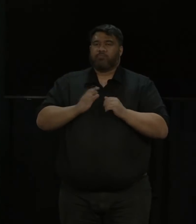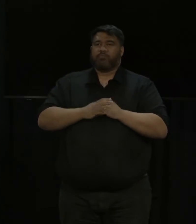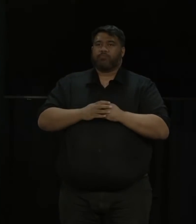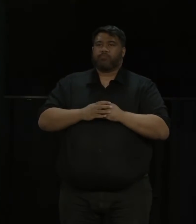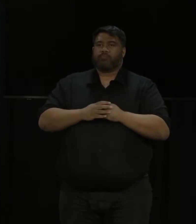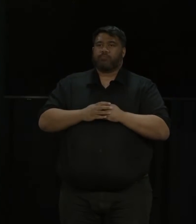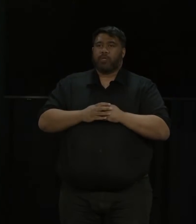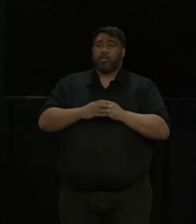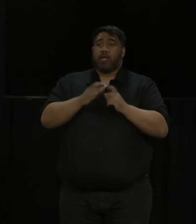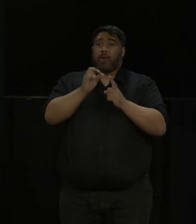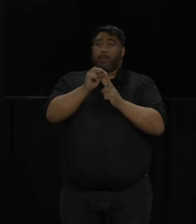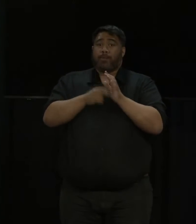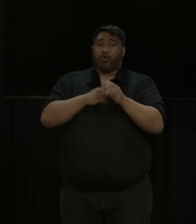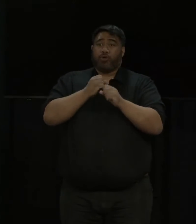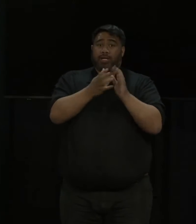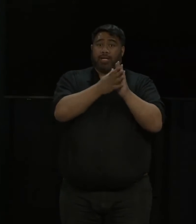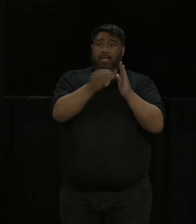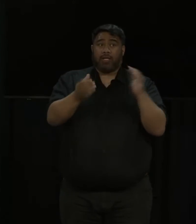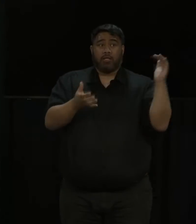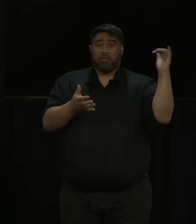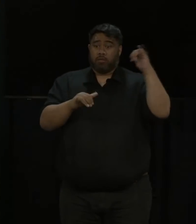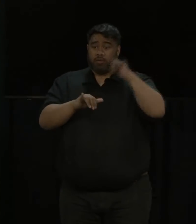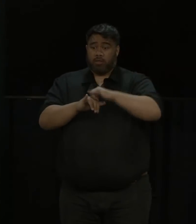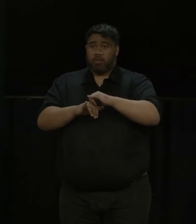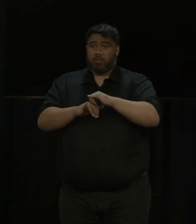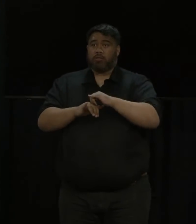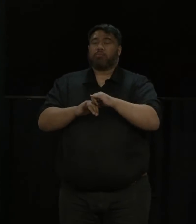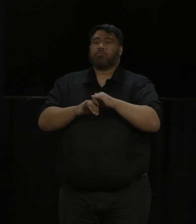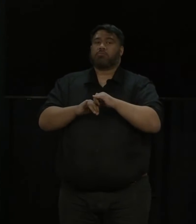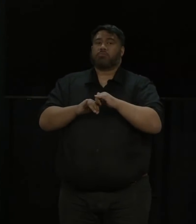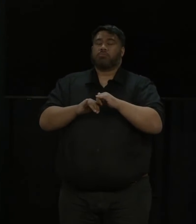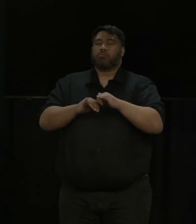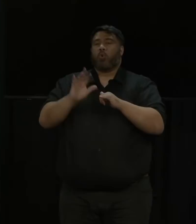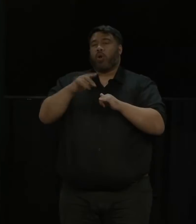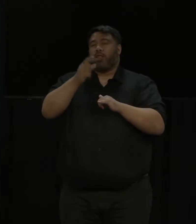very high risk country and therefore only New Zealand citizens and their dependents and travel directly to New